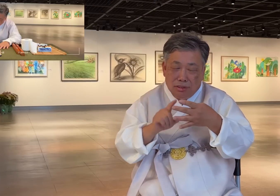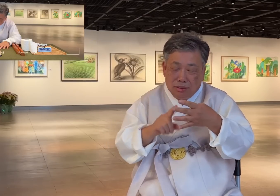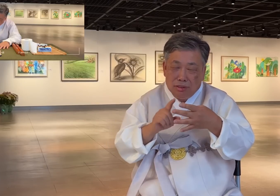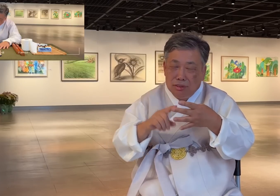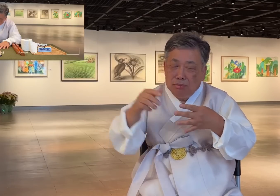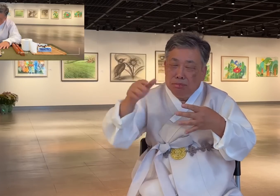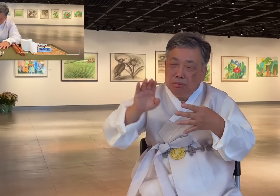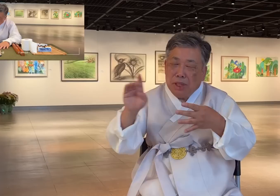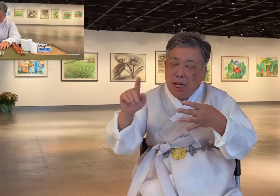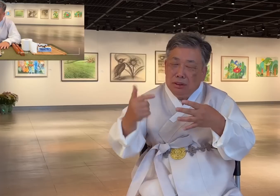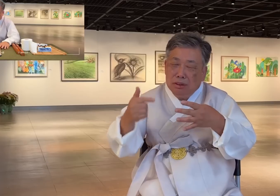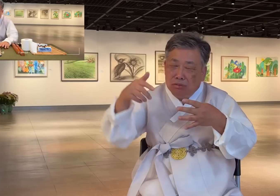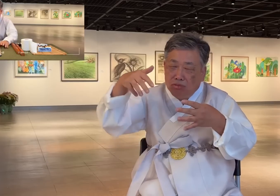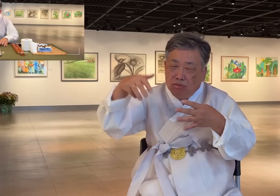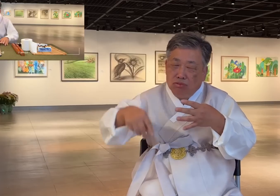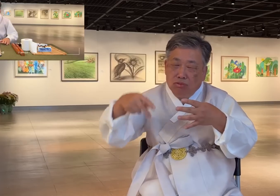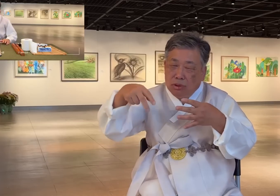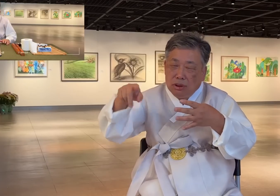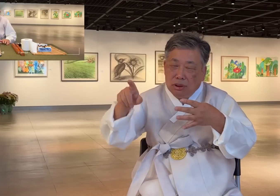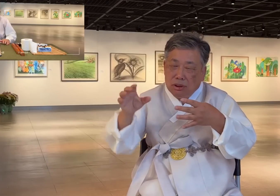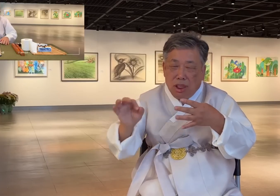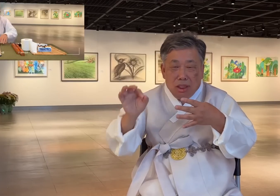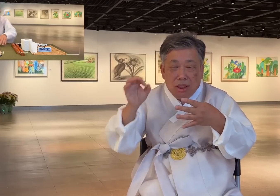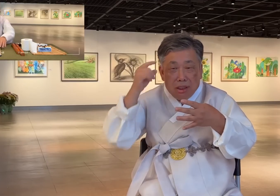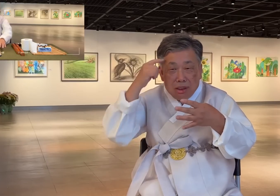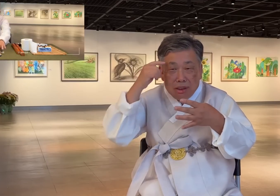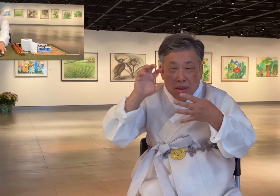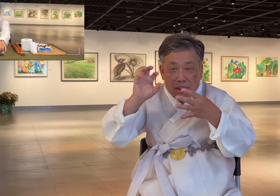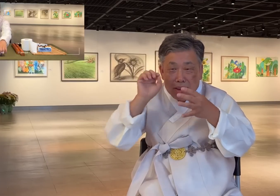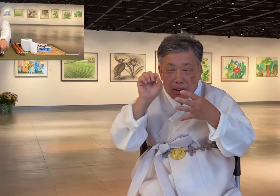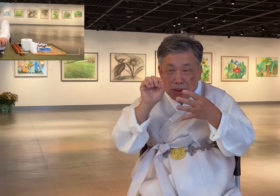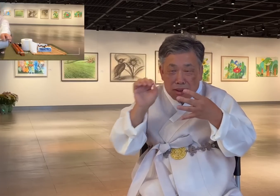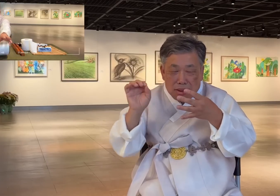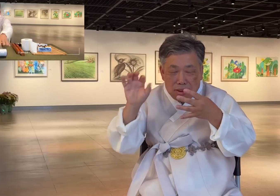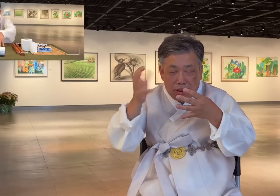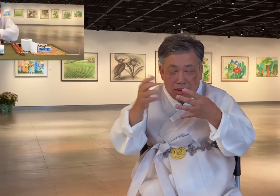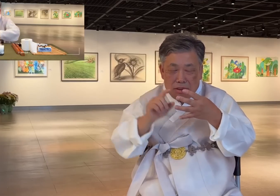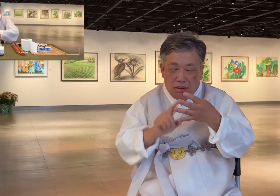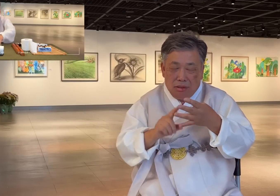2. Reflection